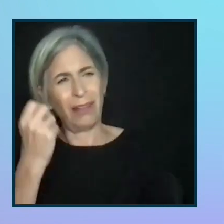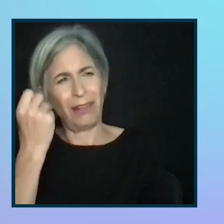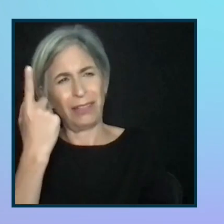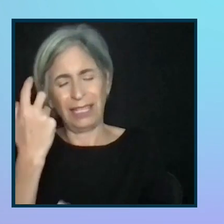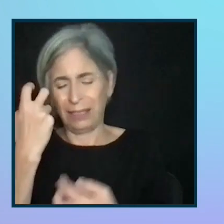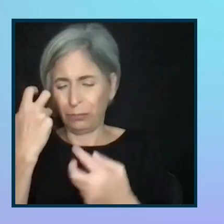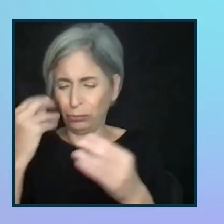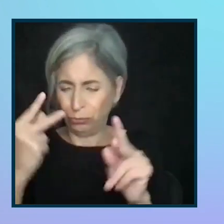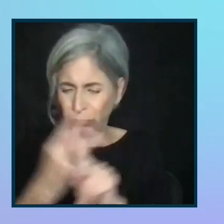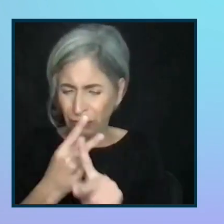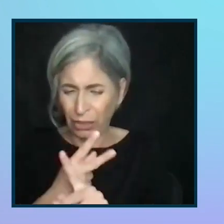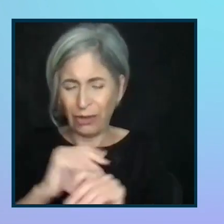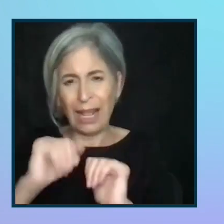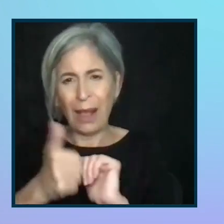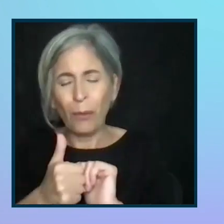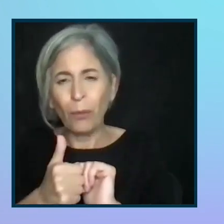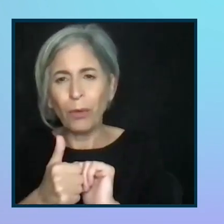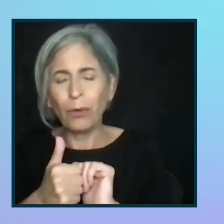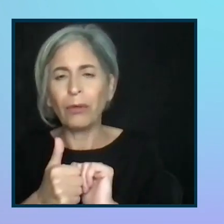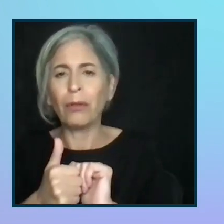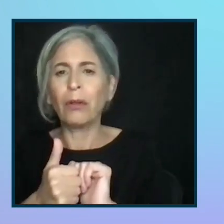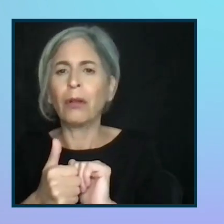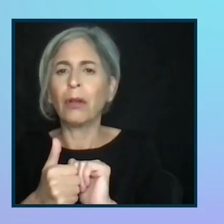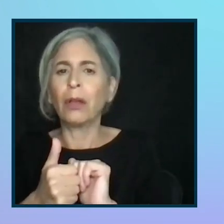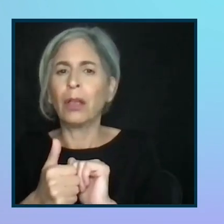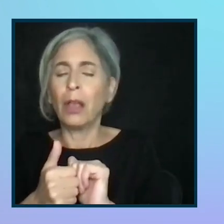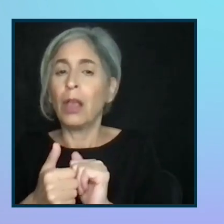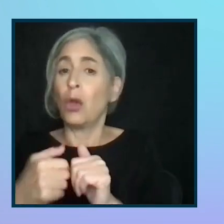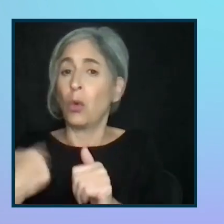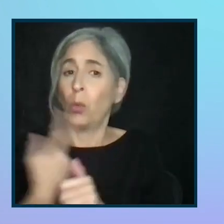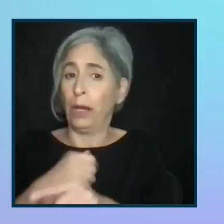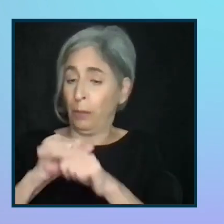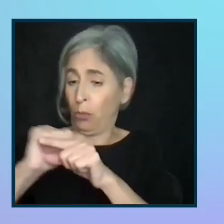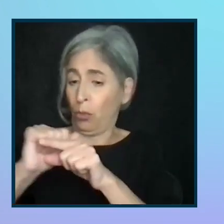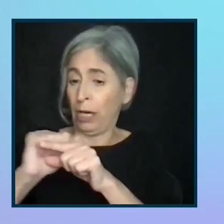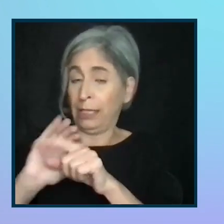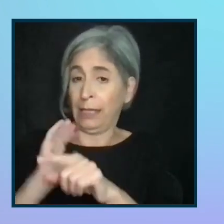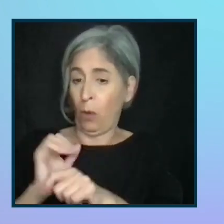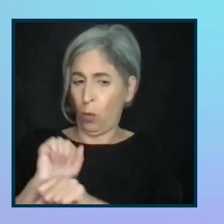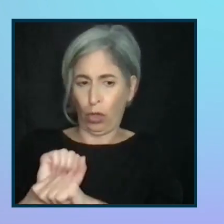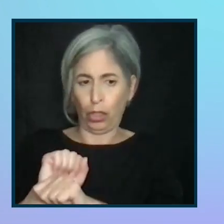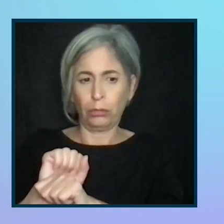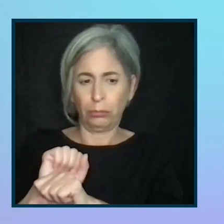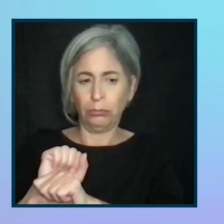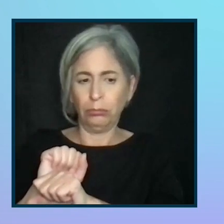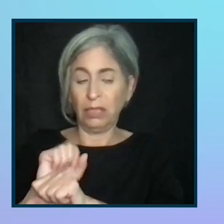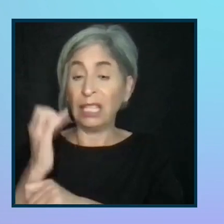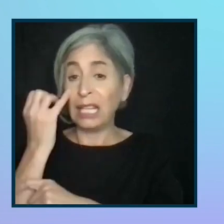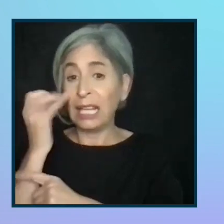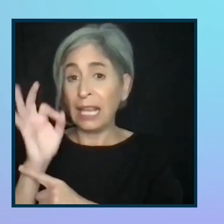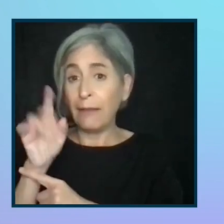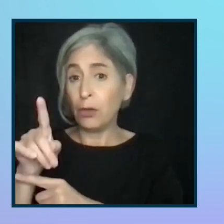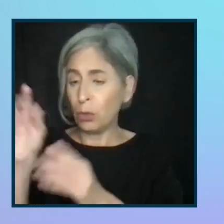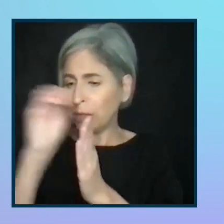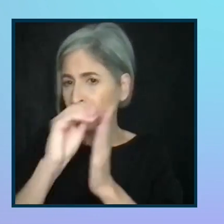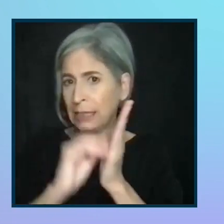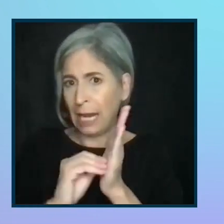And I think a lot of it comes to the ways in which we are taught to practice our work, right? If you are designing for, right?